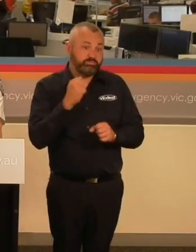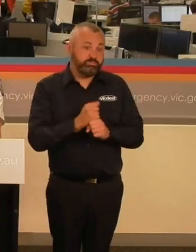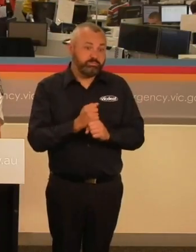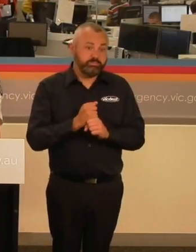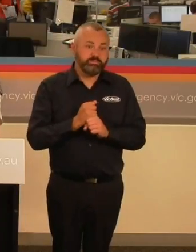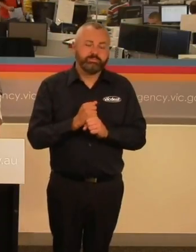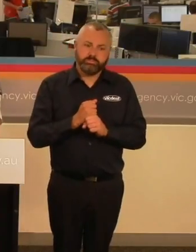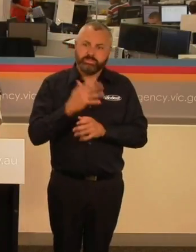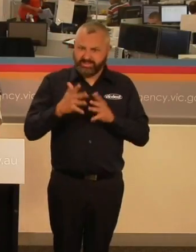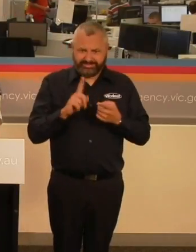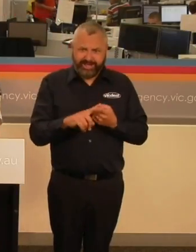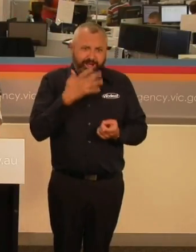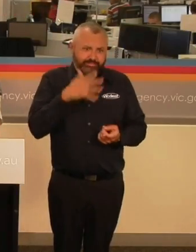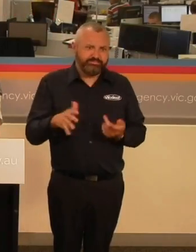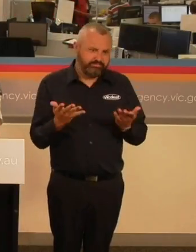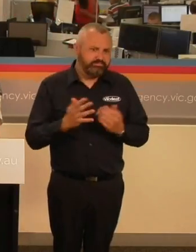obviously hot night leads to the starting point